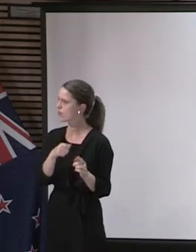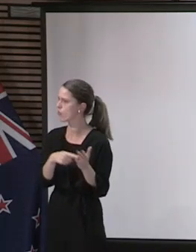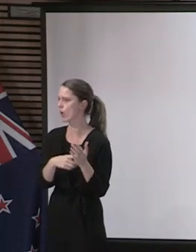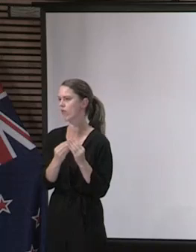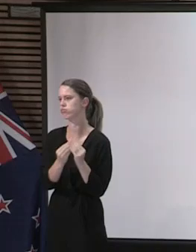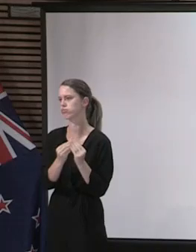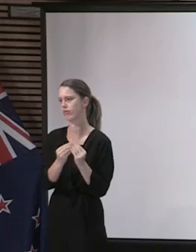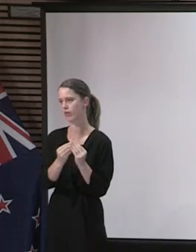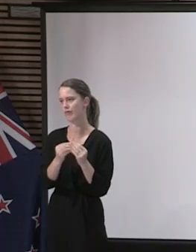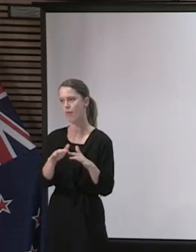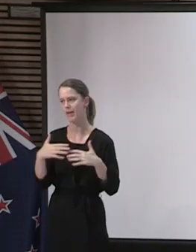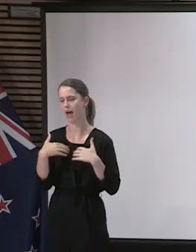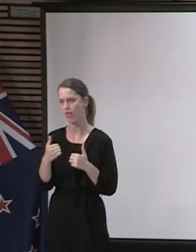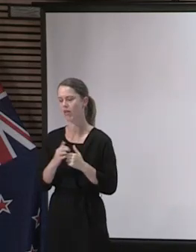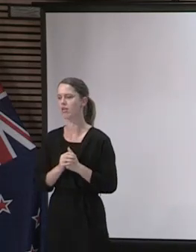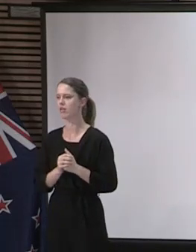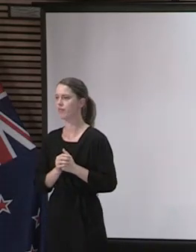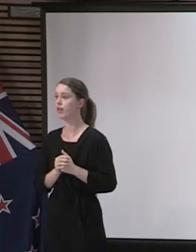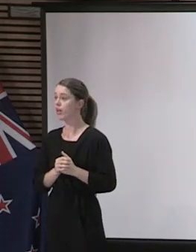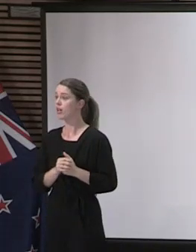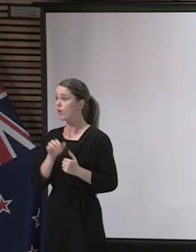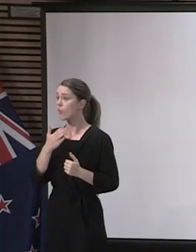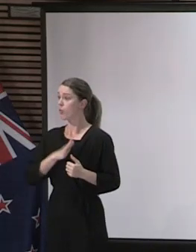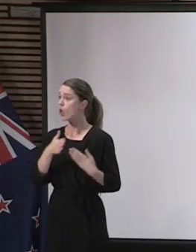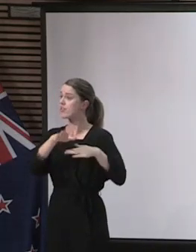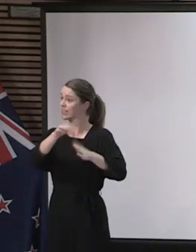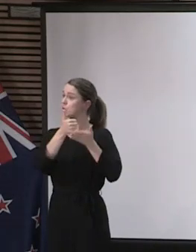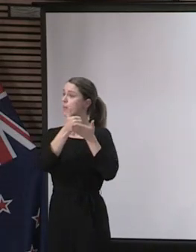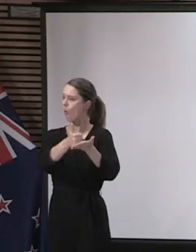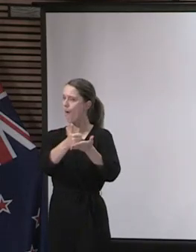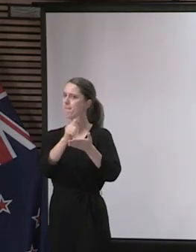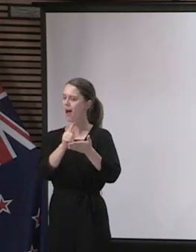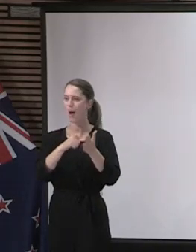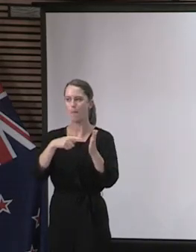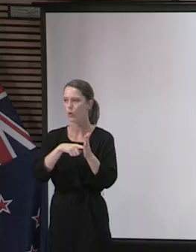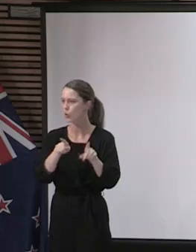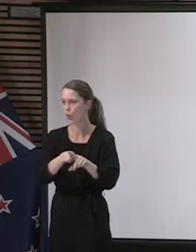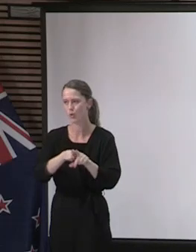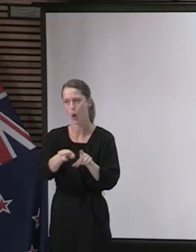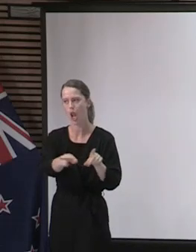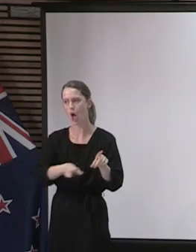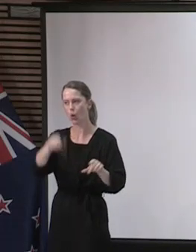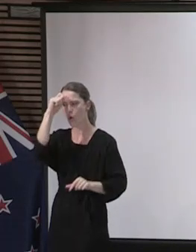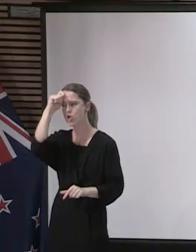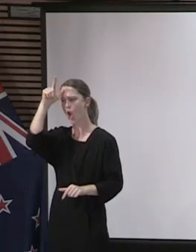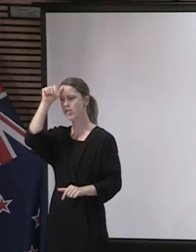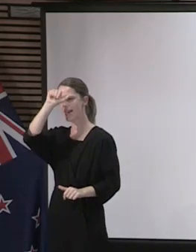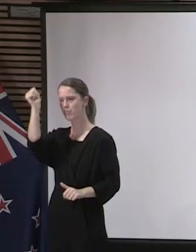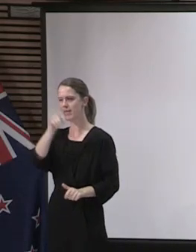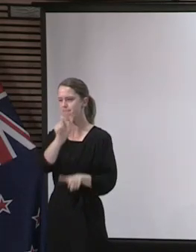ground with local knowledge who know their local community and that is particularly important for public health. So, yes, we want greater